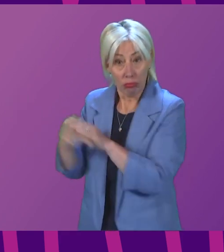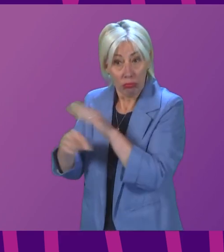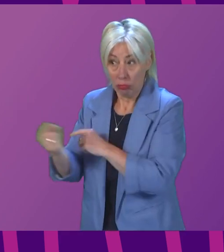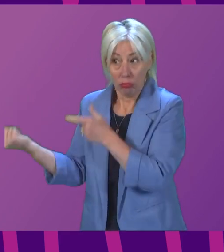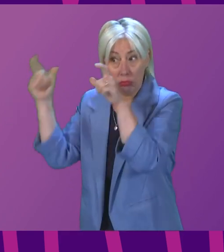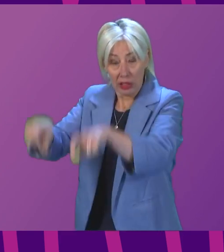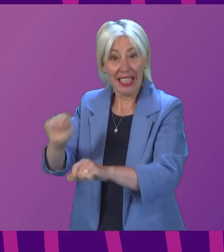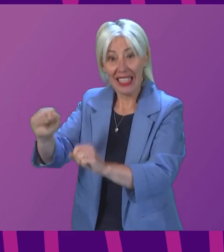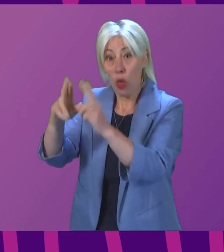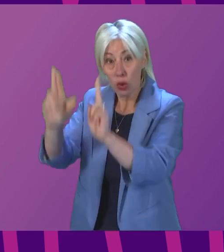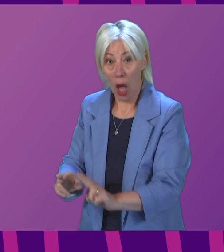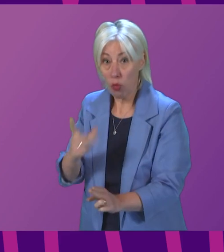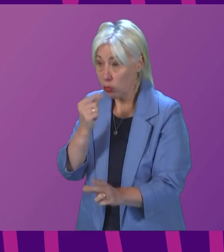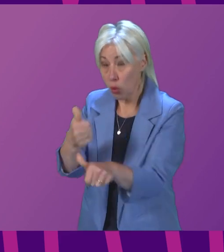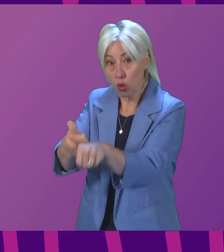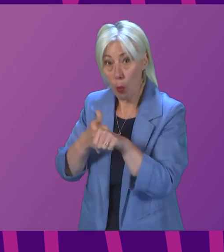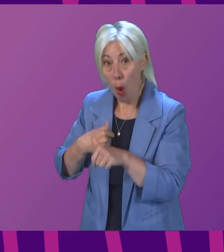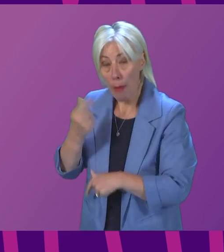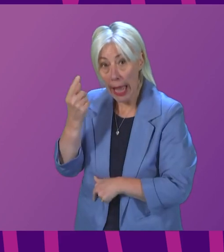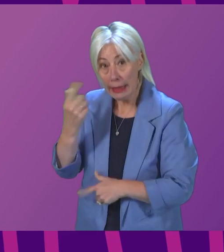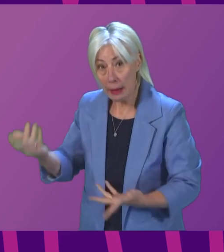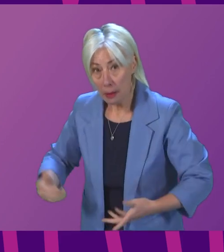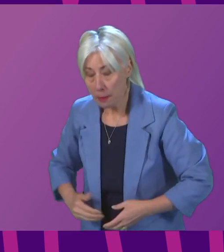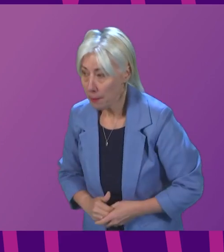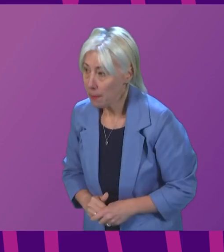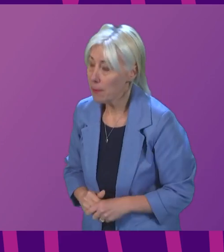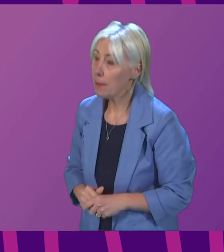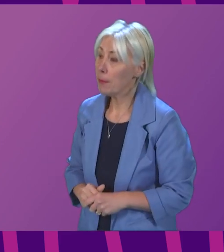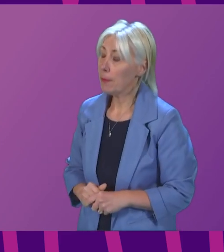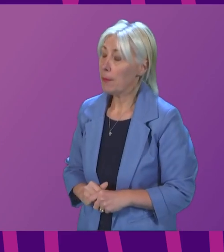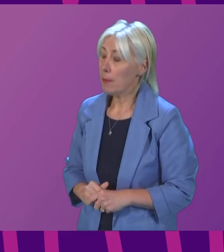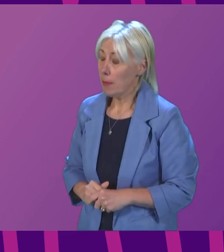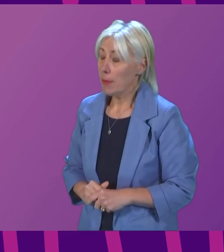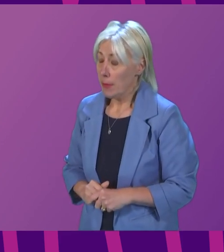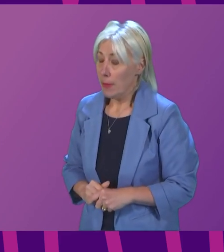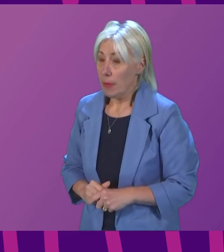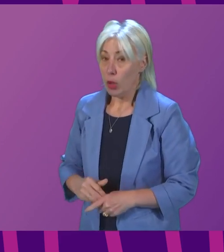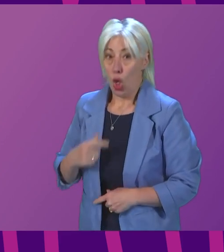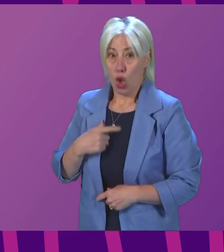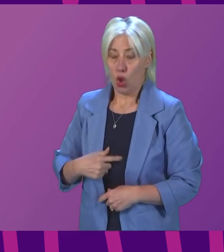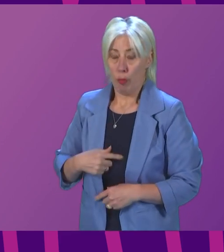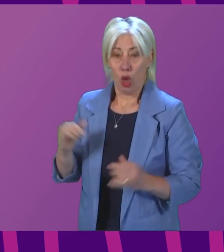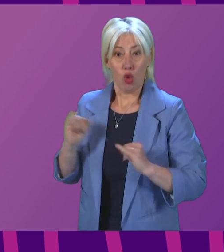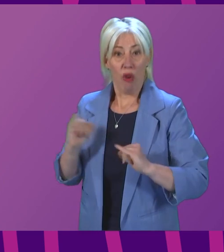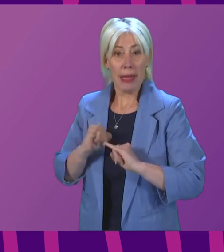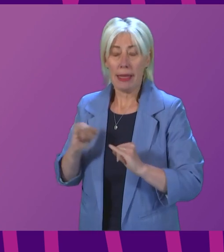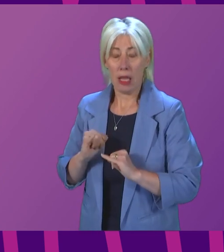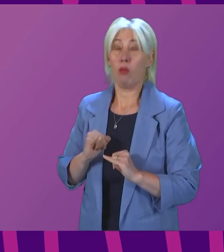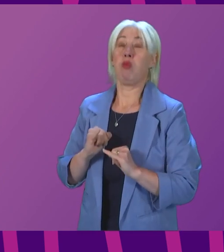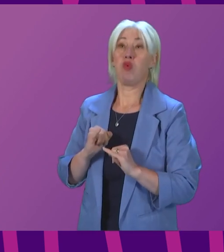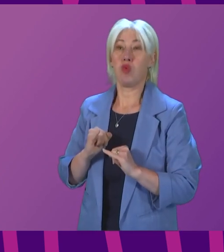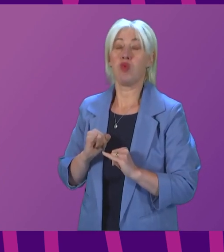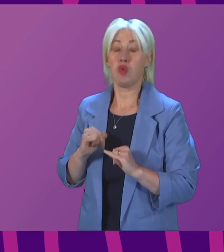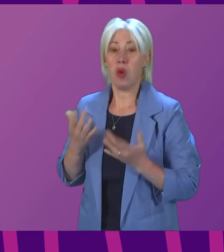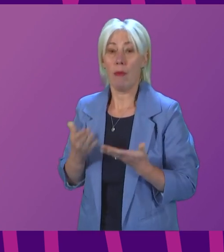The scale of the humanitarian crisis means that it is important that all housing options